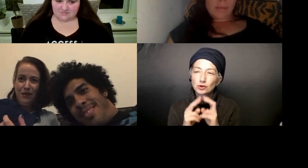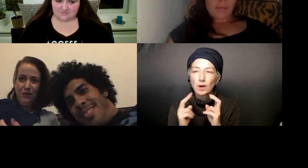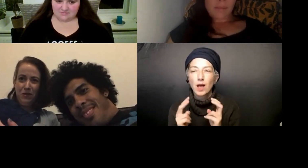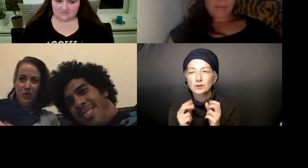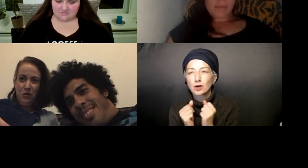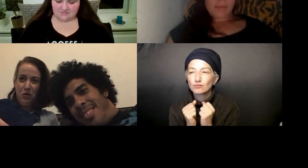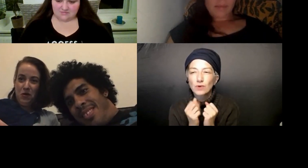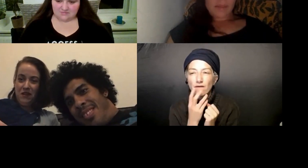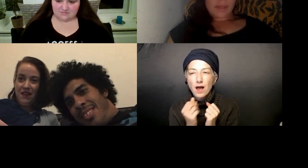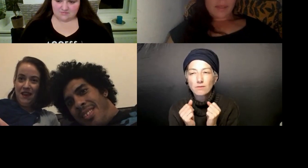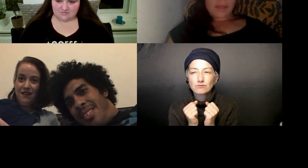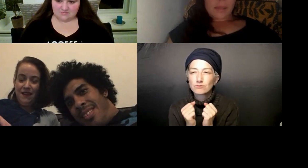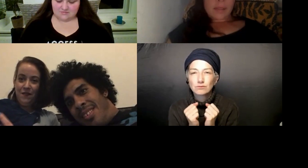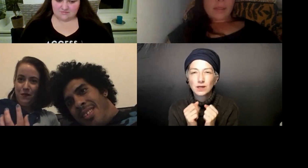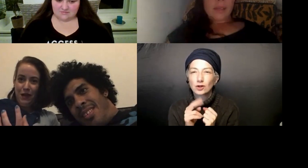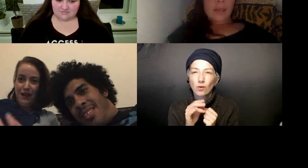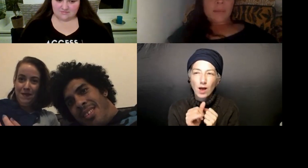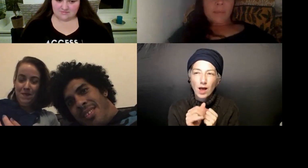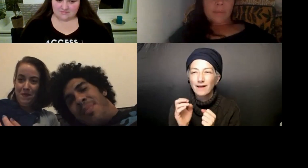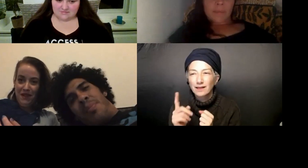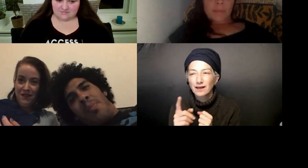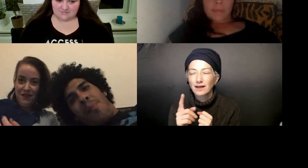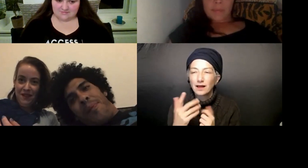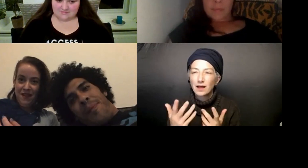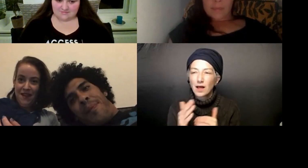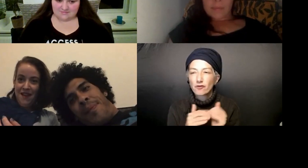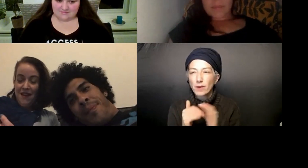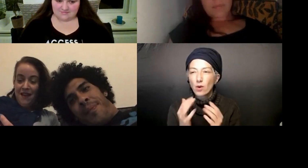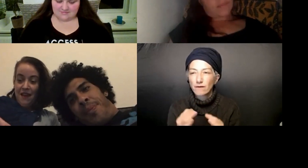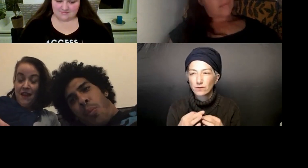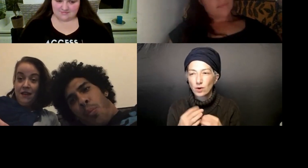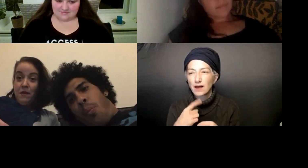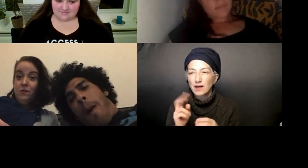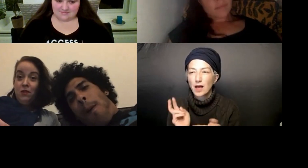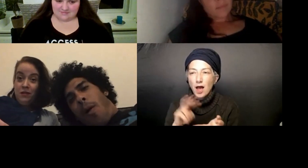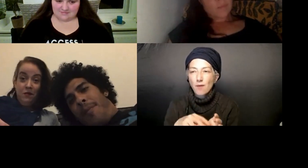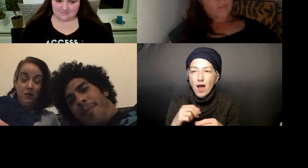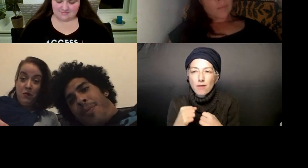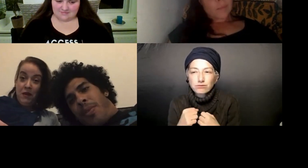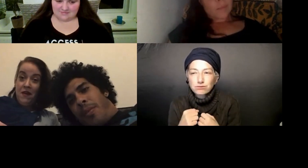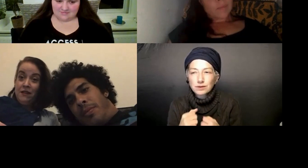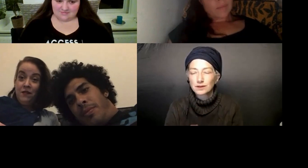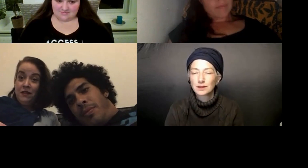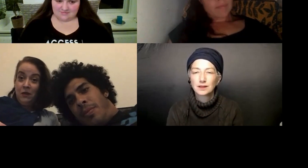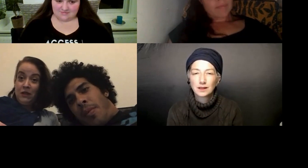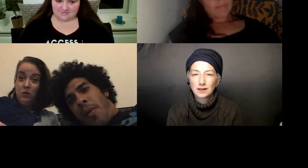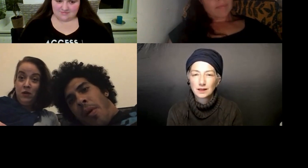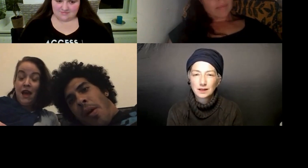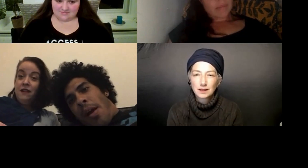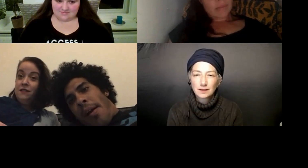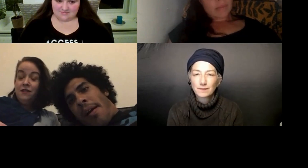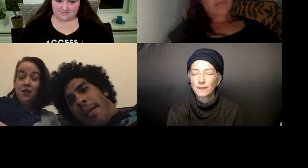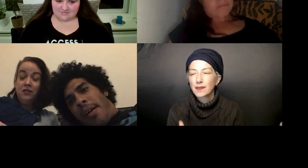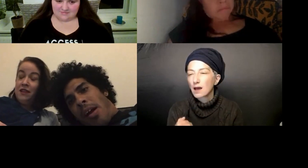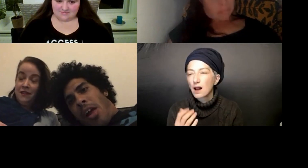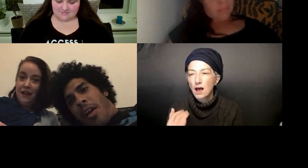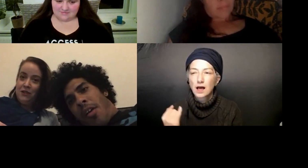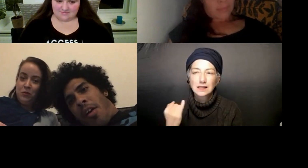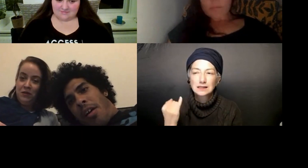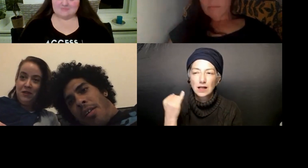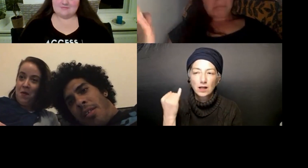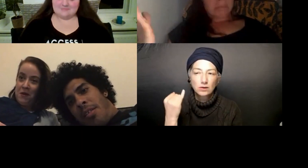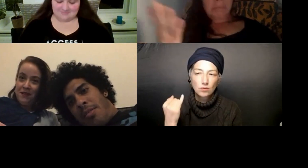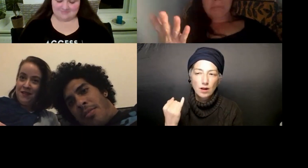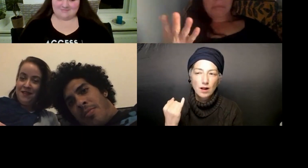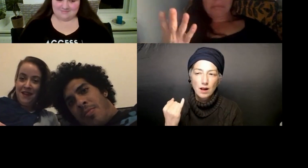that you, Noa and Kate, have really built. And I mean, we're also big fans of intellectual and not intellectual comments.